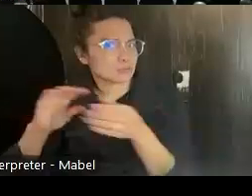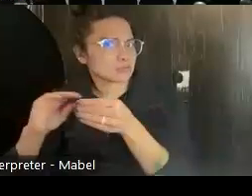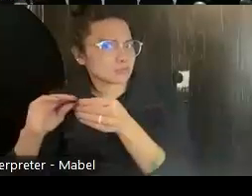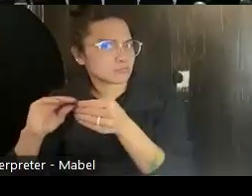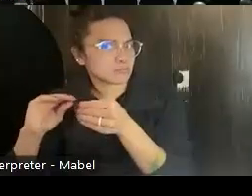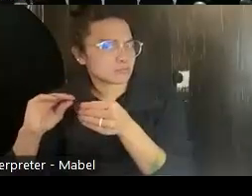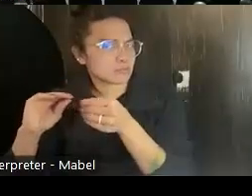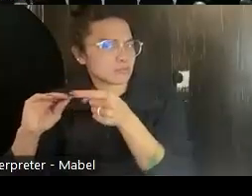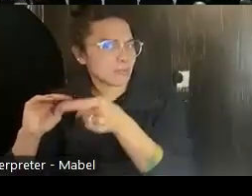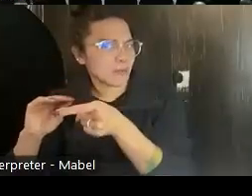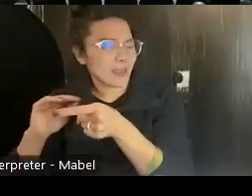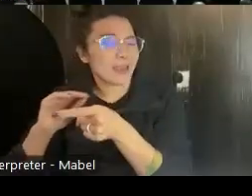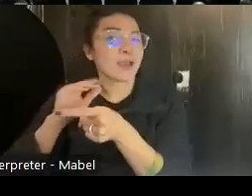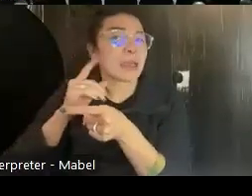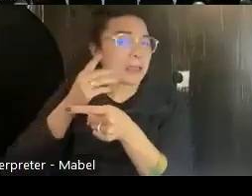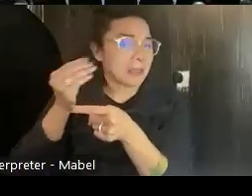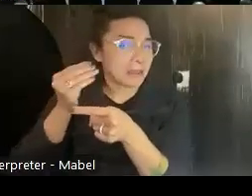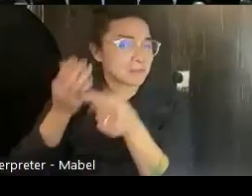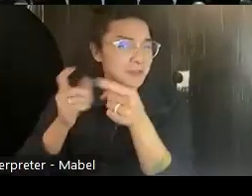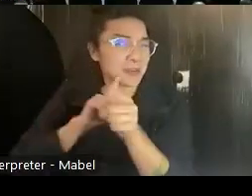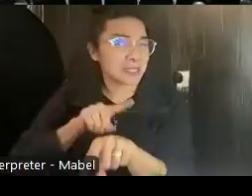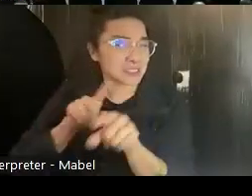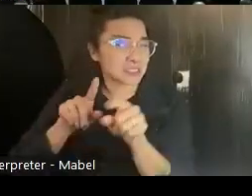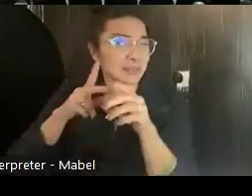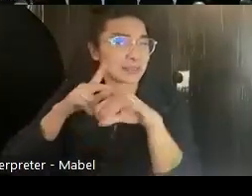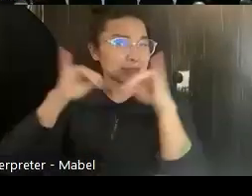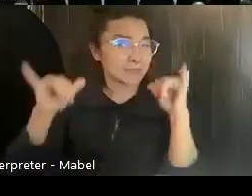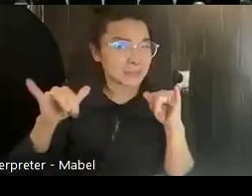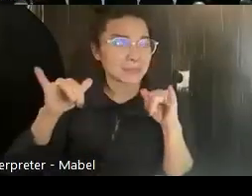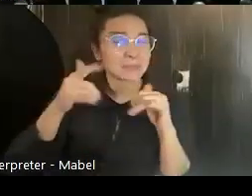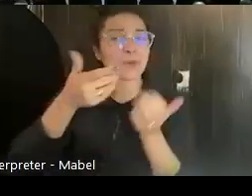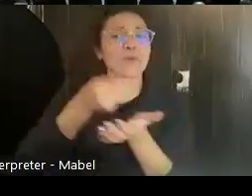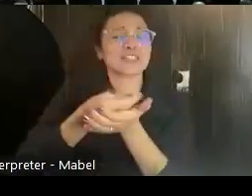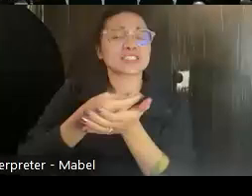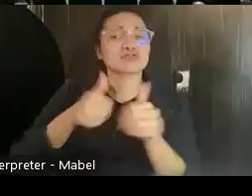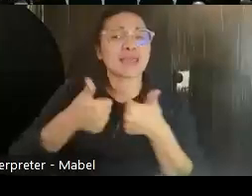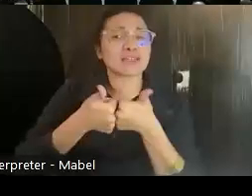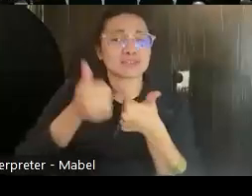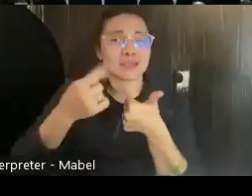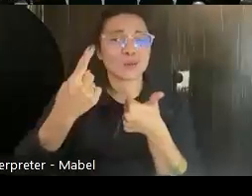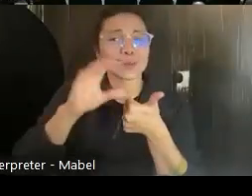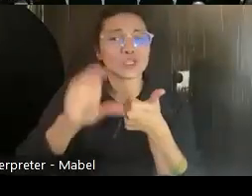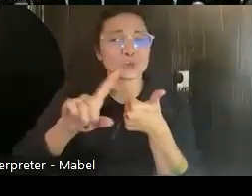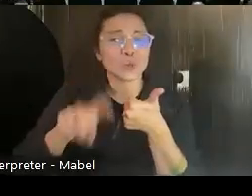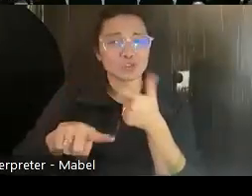fiscal challenges which contributed to how we chose ccbhc yeah definitely so it actually is